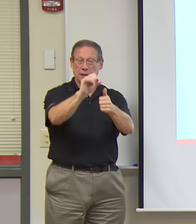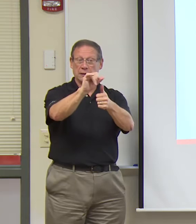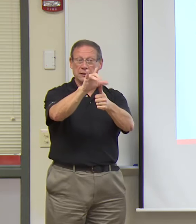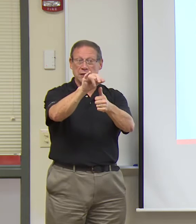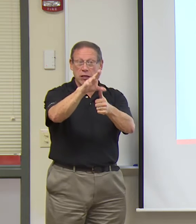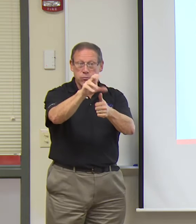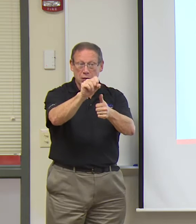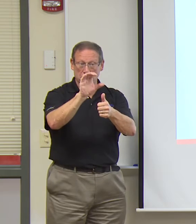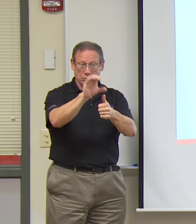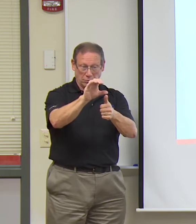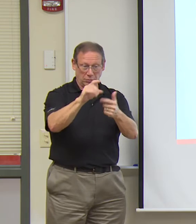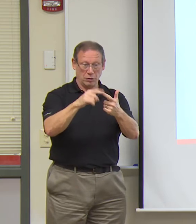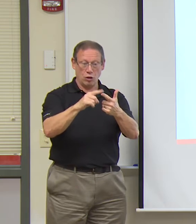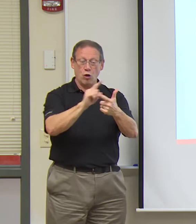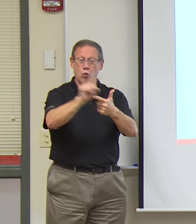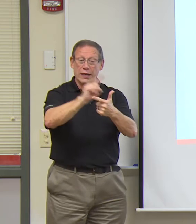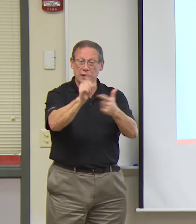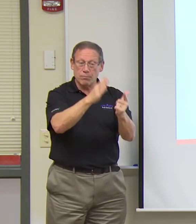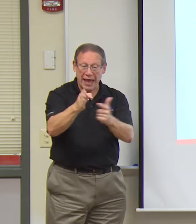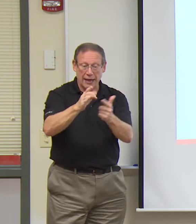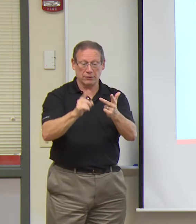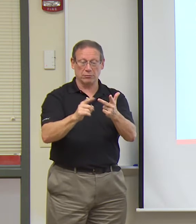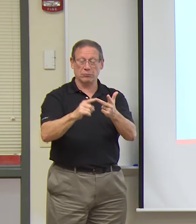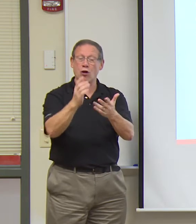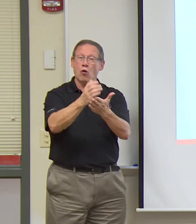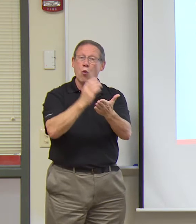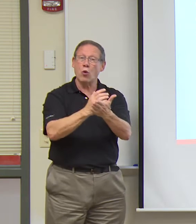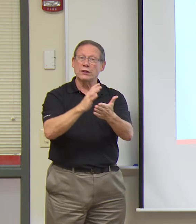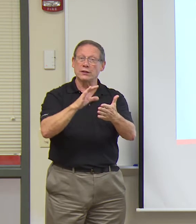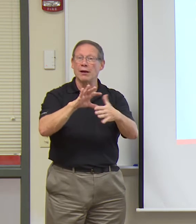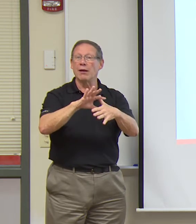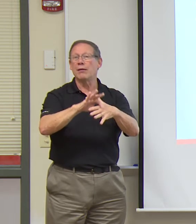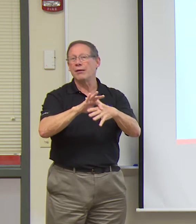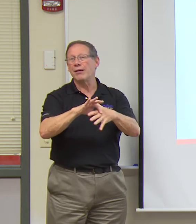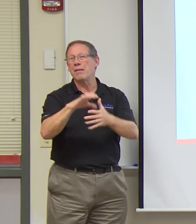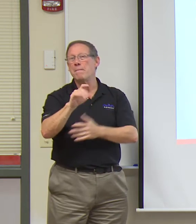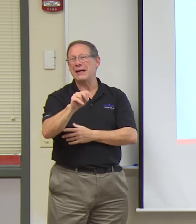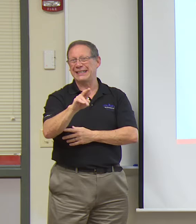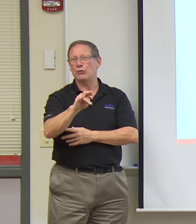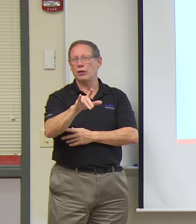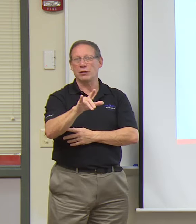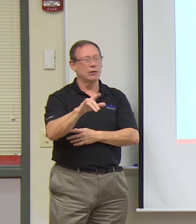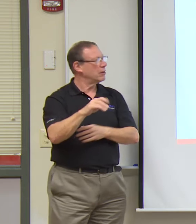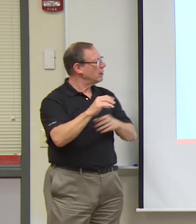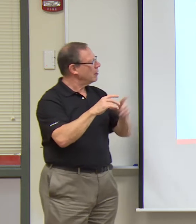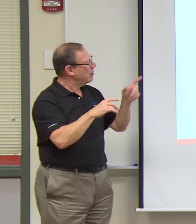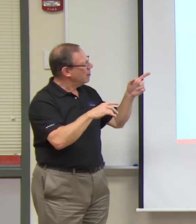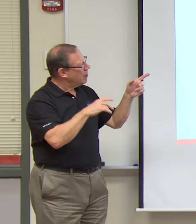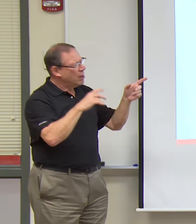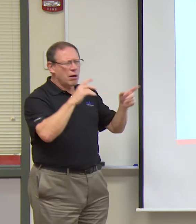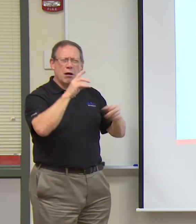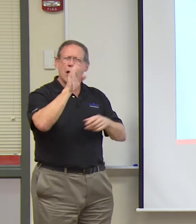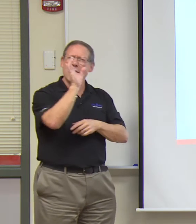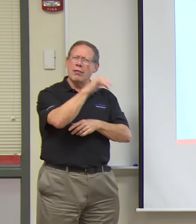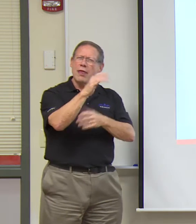and I'll get into this. But the way to look at the table of contents is basically as a series of folders, subfolders,